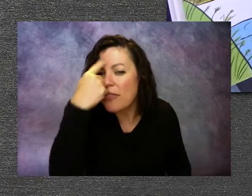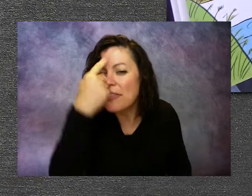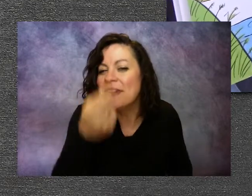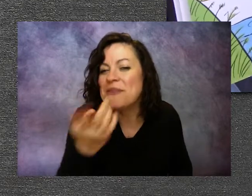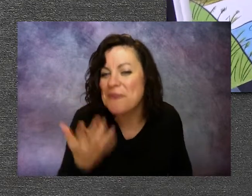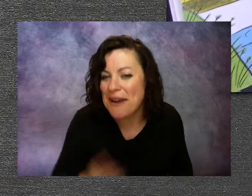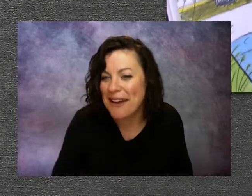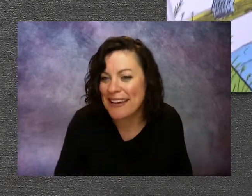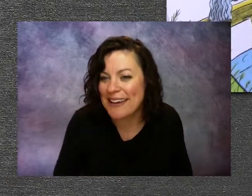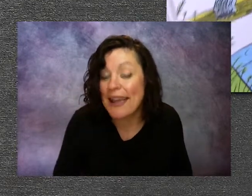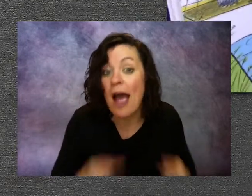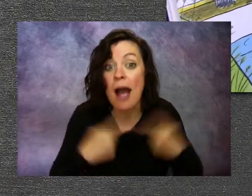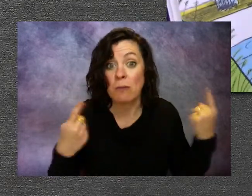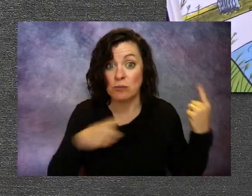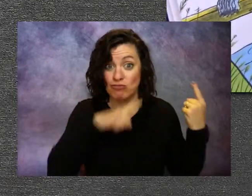What is the opposite of dry?